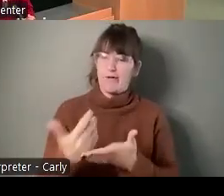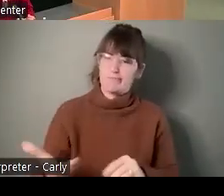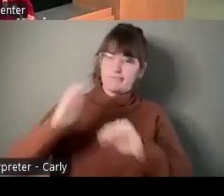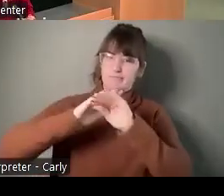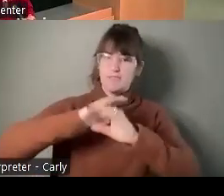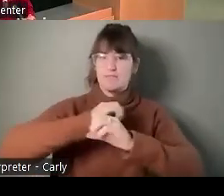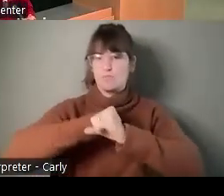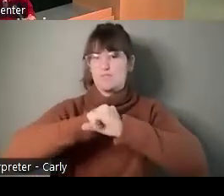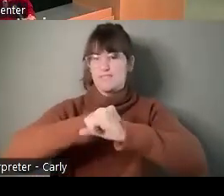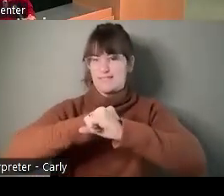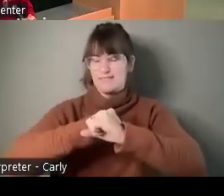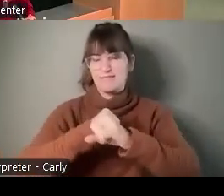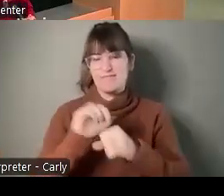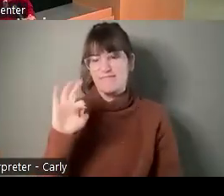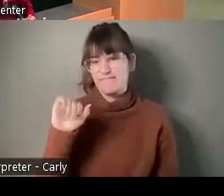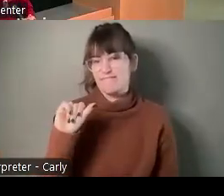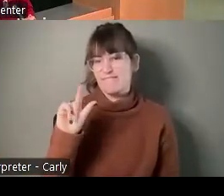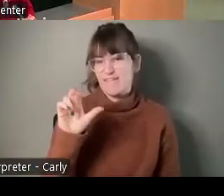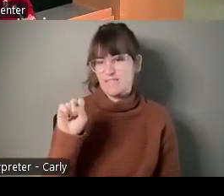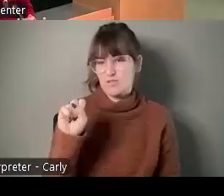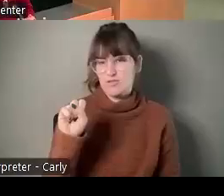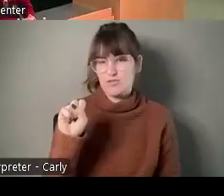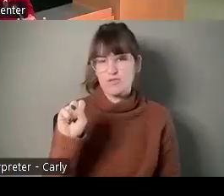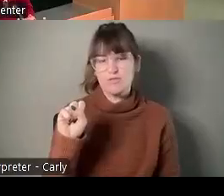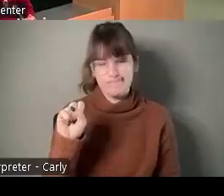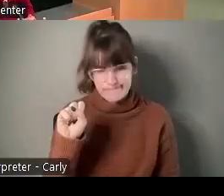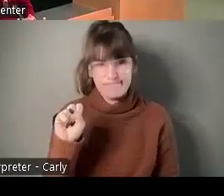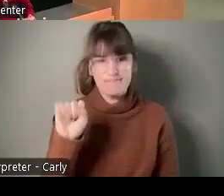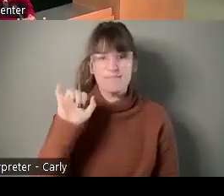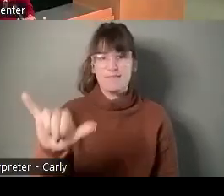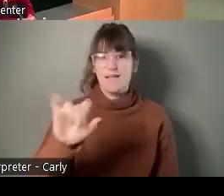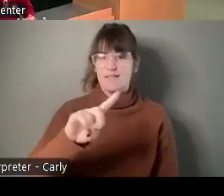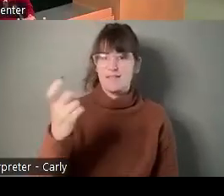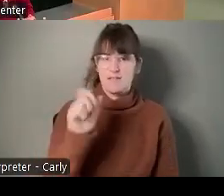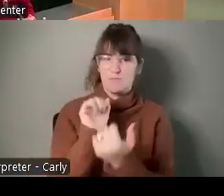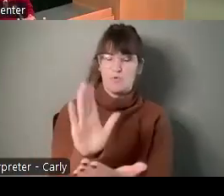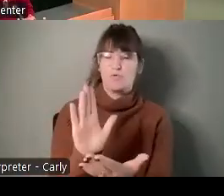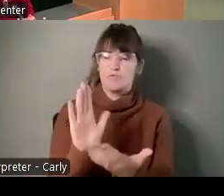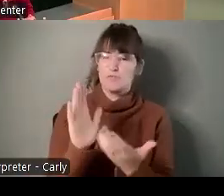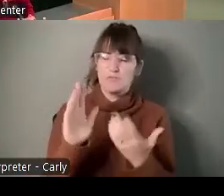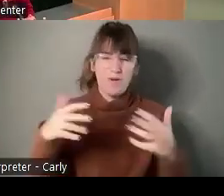transdiagnostic approach that builds on protective factors. there's already so much built-in emphasis